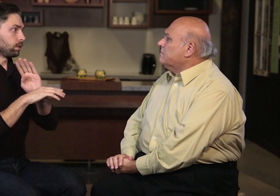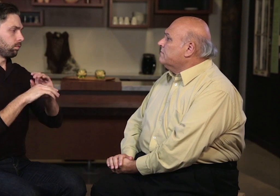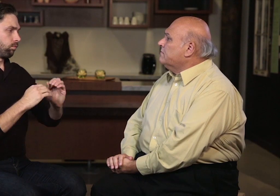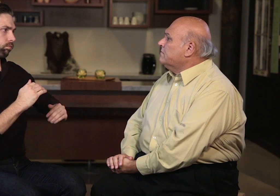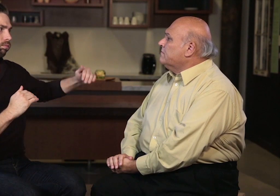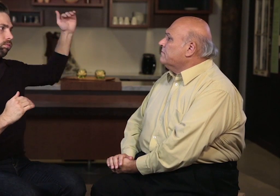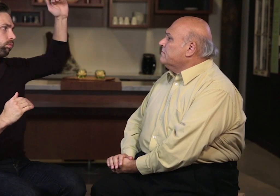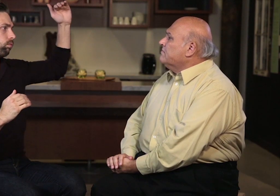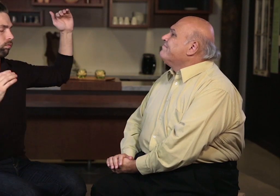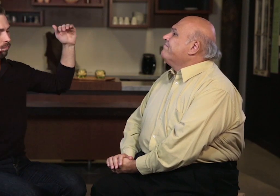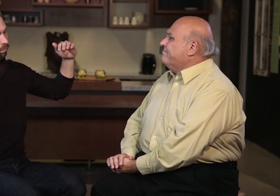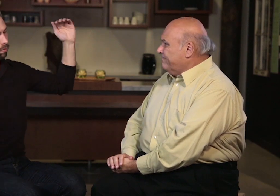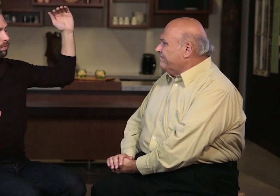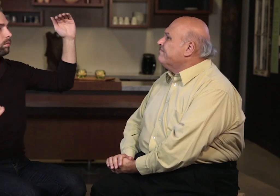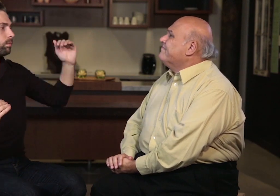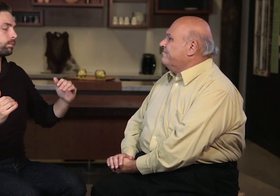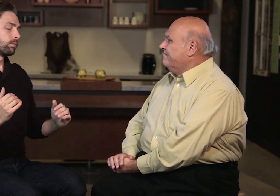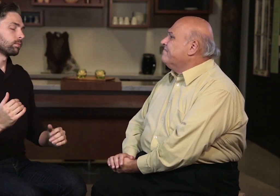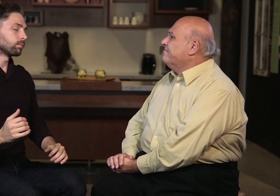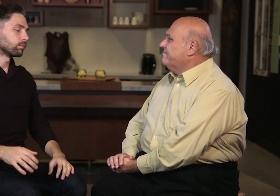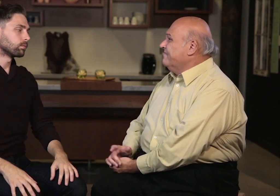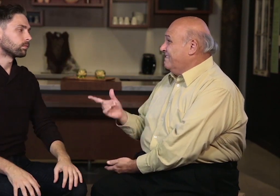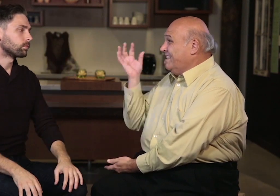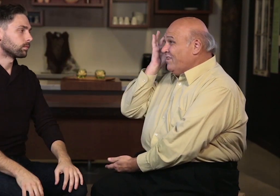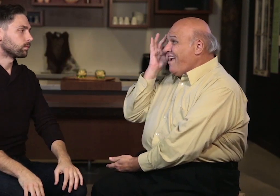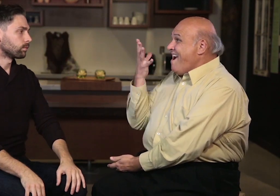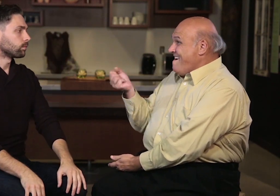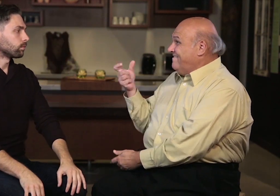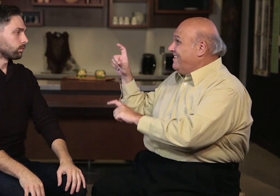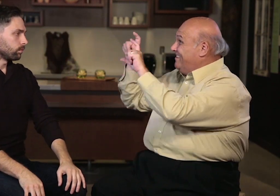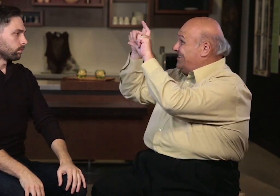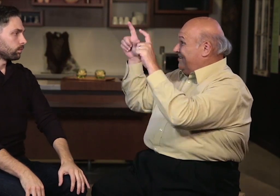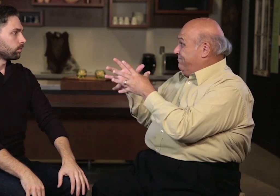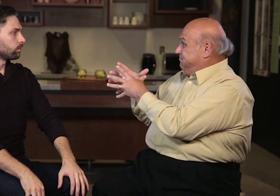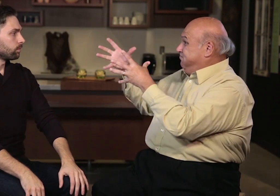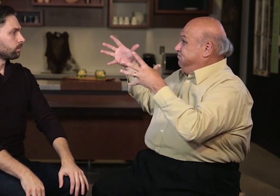oppressed. But in general hearing businesses have better chances of success than deaf businesses.